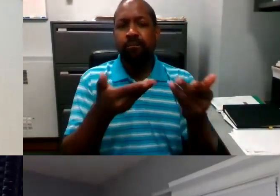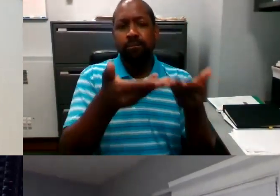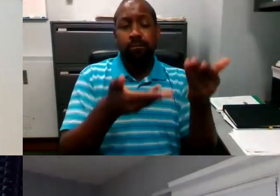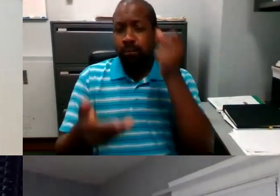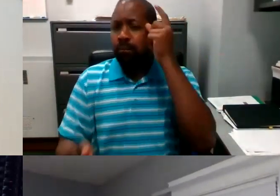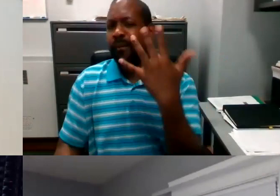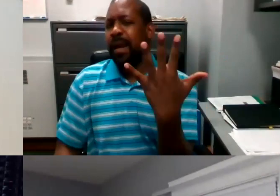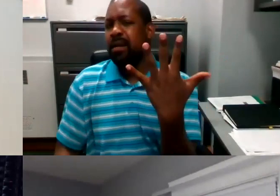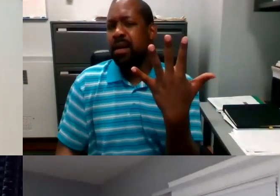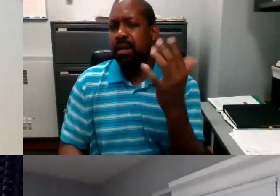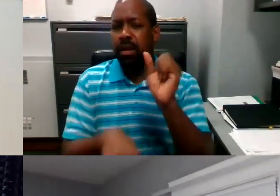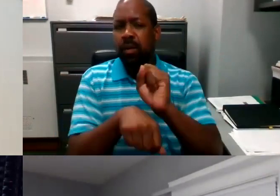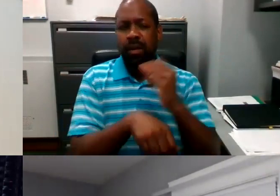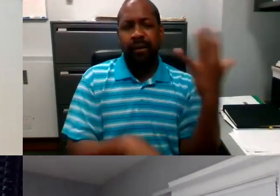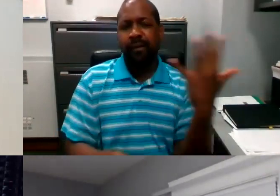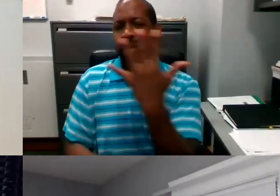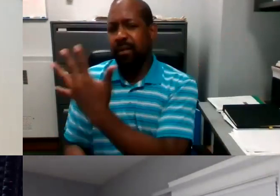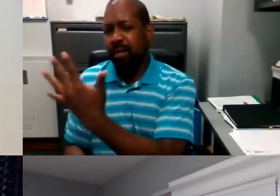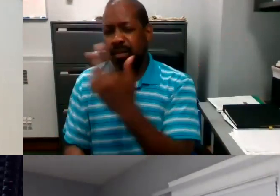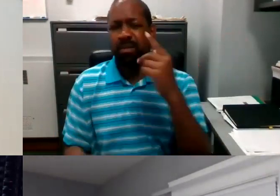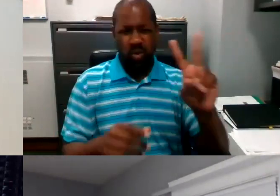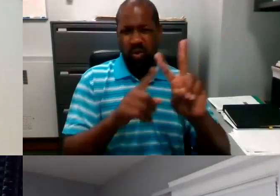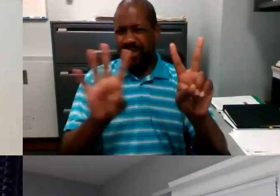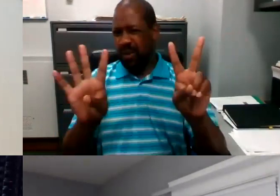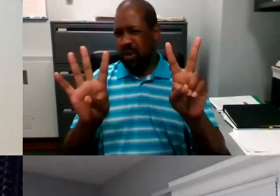SO WE'RE GOING TO GO DIFFERENT -- AND WE'RE GOING TO LOOK AT OTHER THINGS, LIKE SERVICE WORK, LIKE UPS OR THE POST OFFICE.